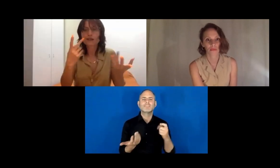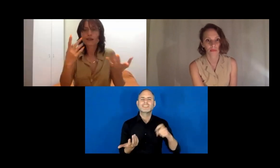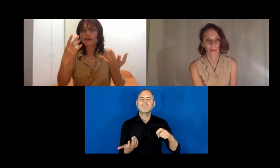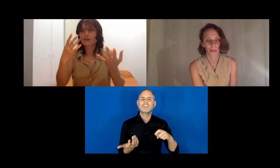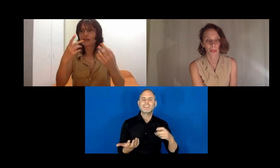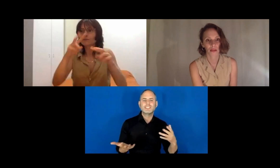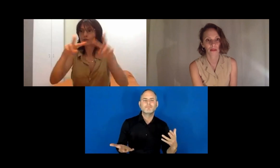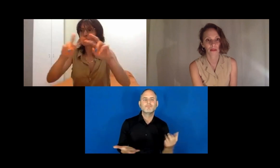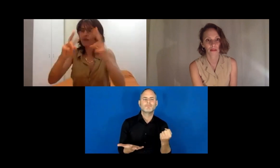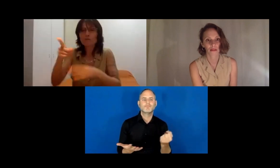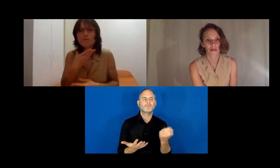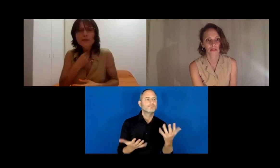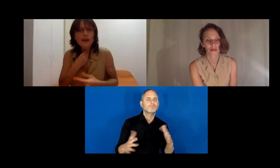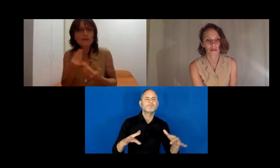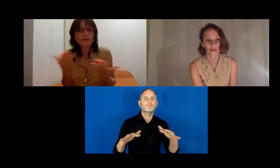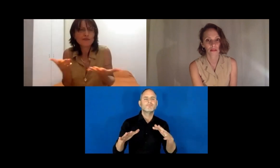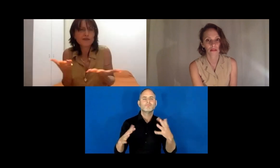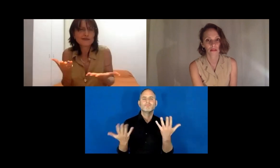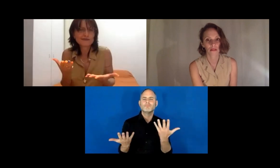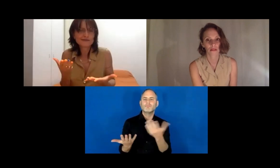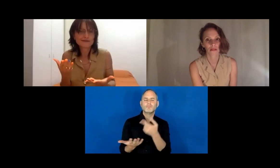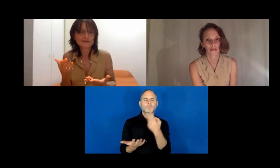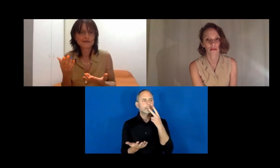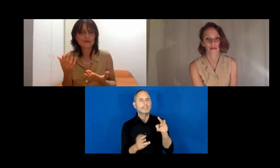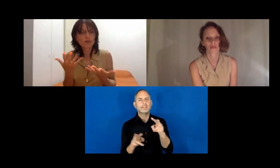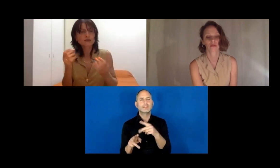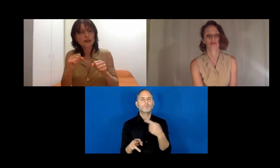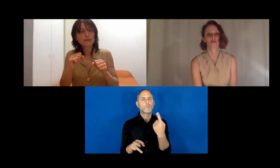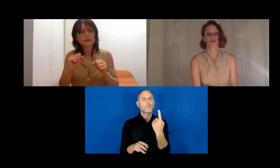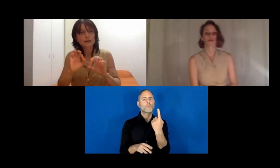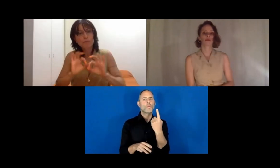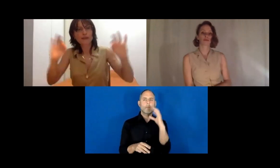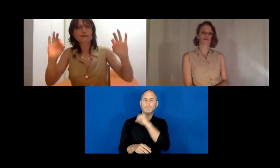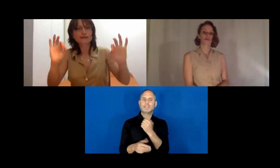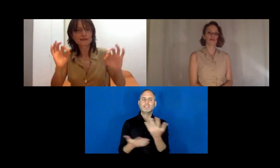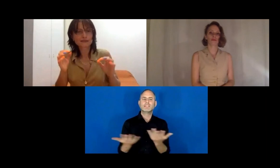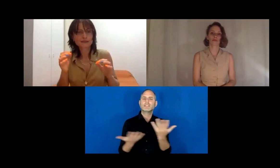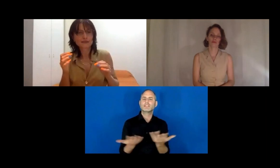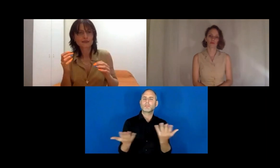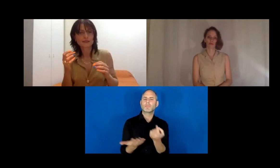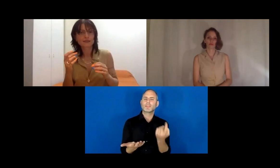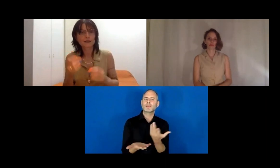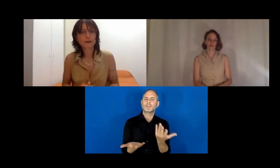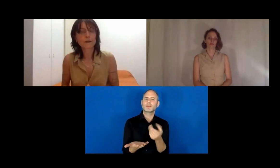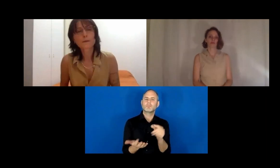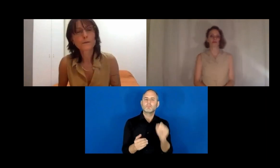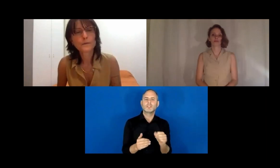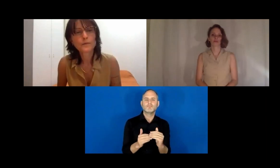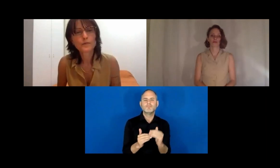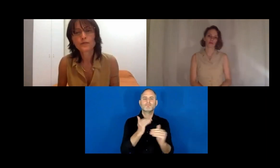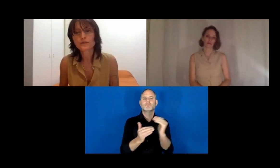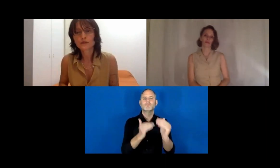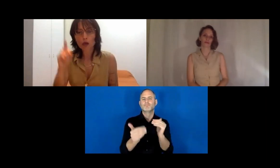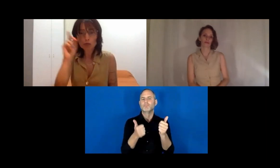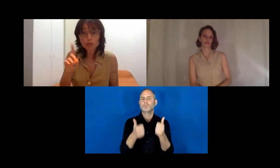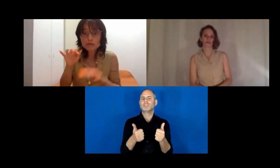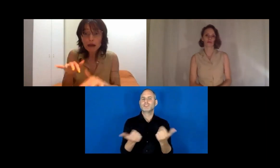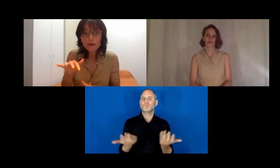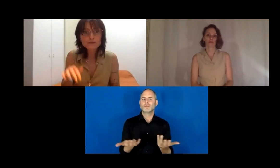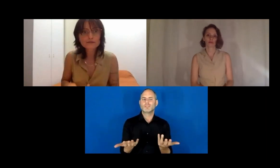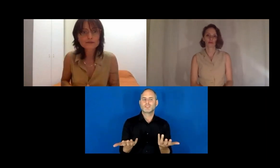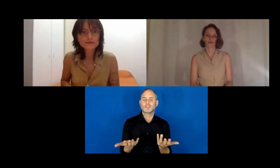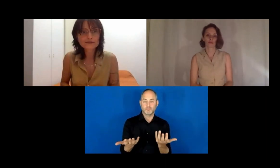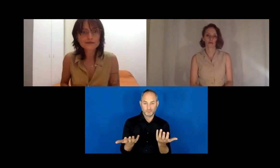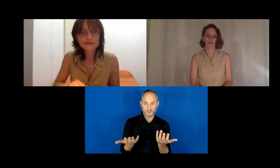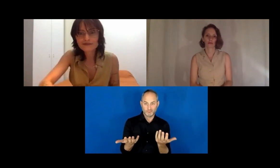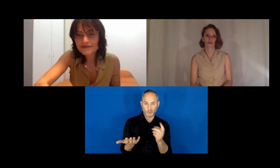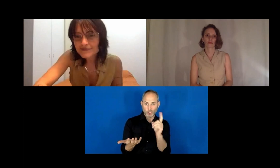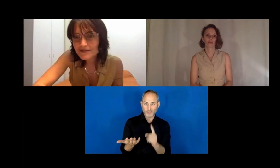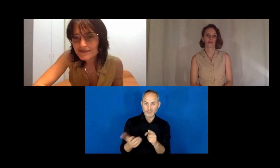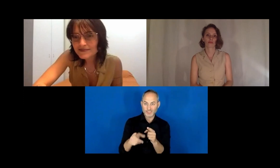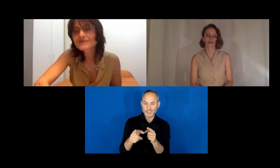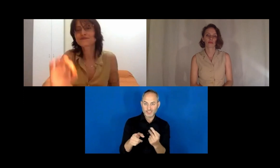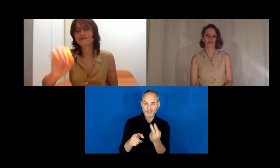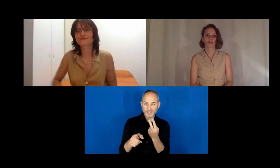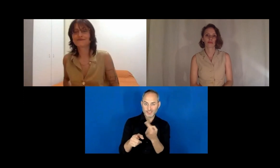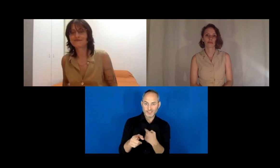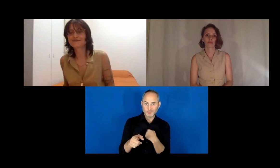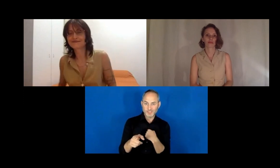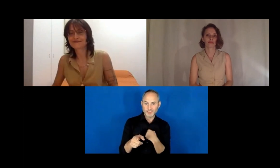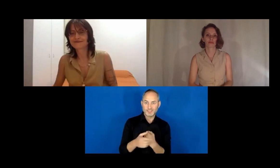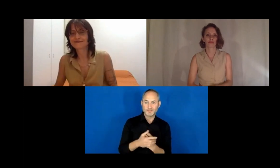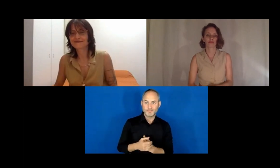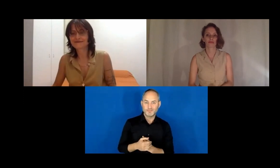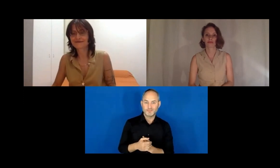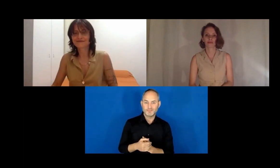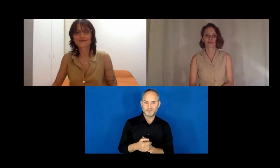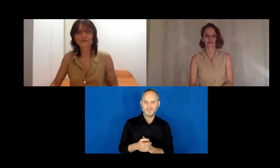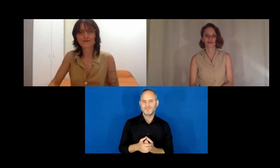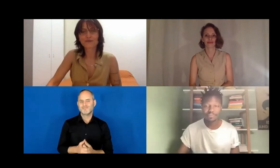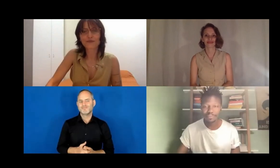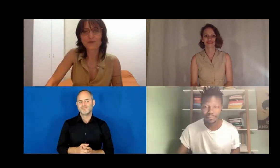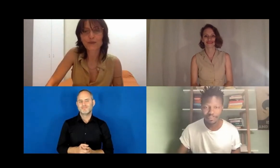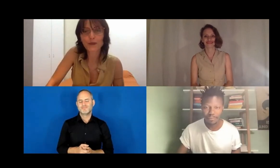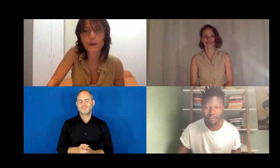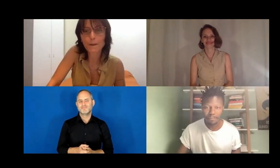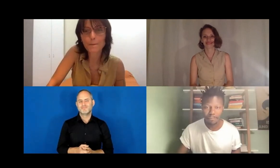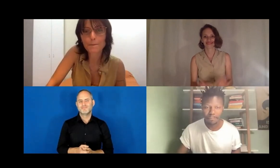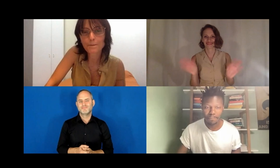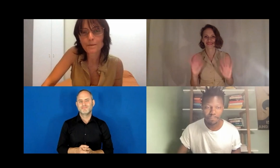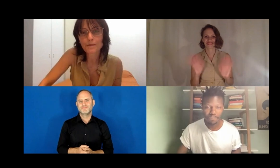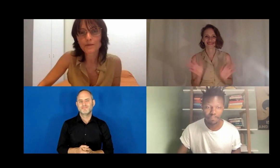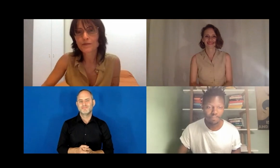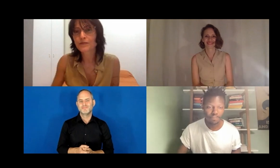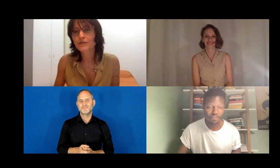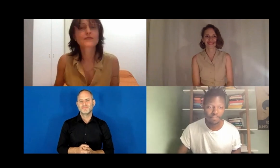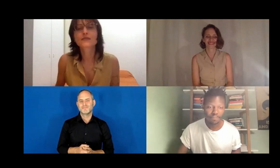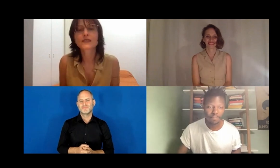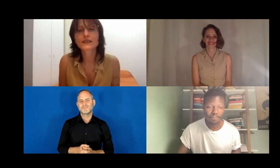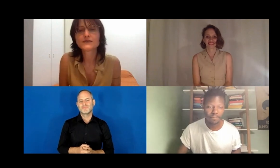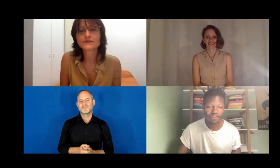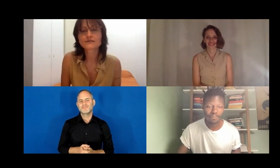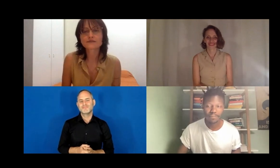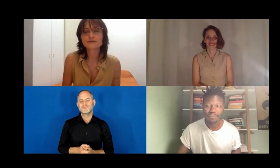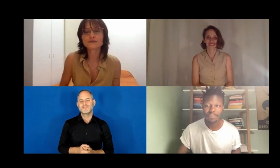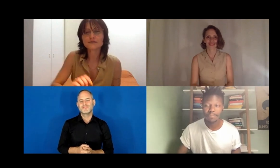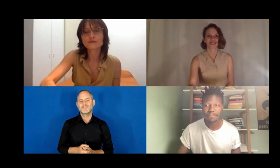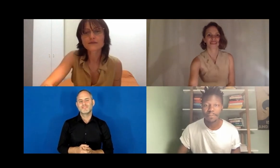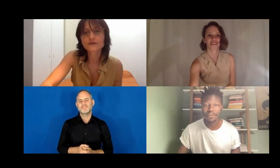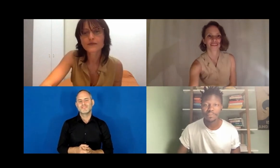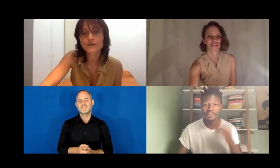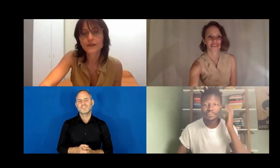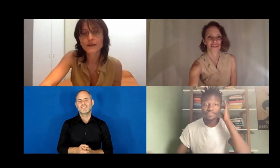And you work in both worlds, in the Deaf world and in the hearing world. Can you say what we need now?